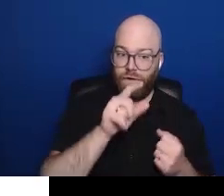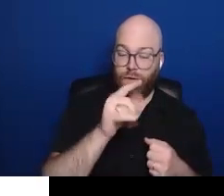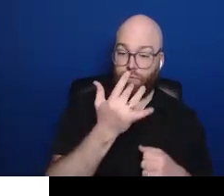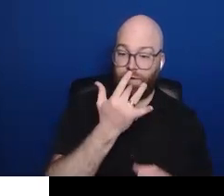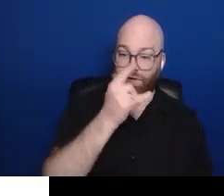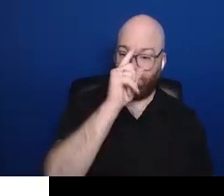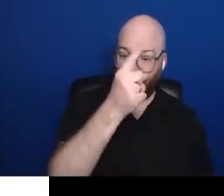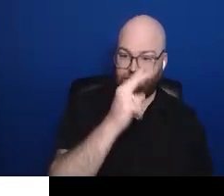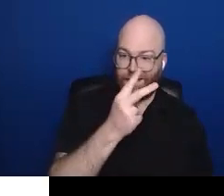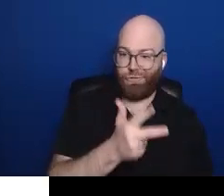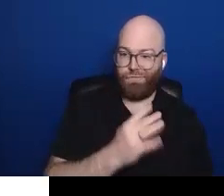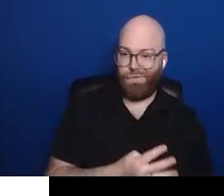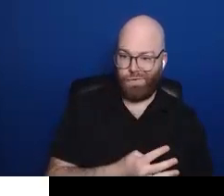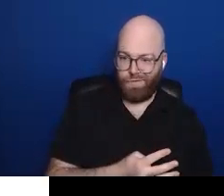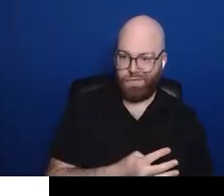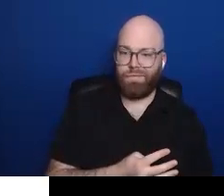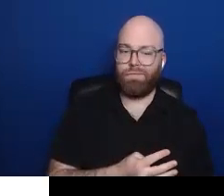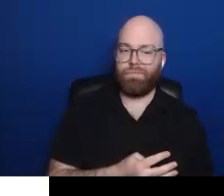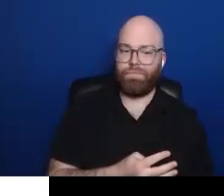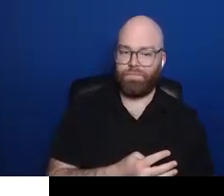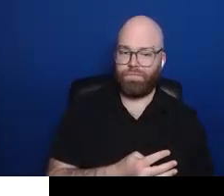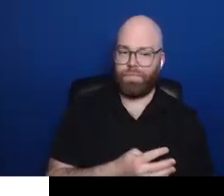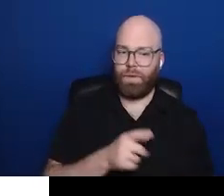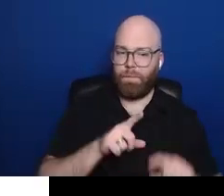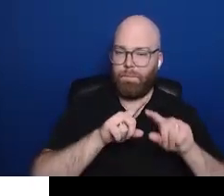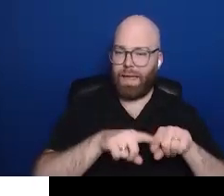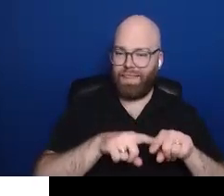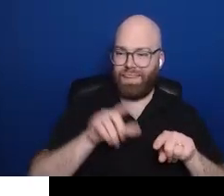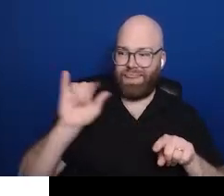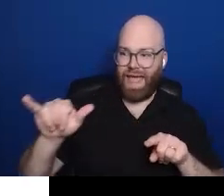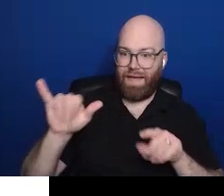And that just depends on where they fall. What's the relationship? Right.